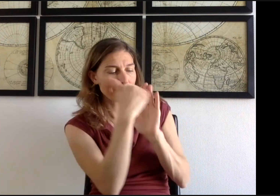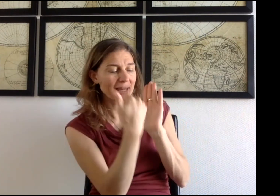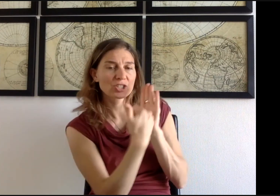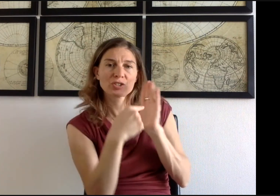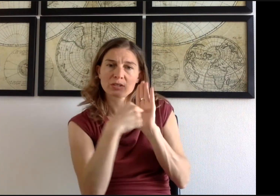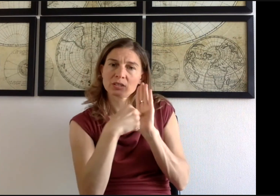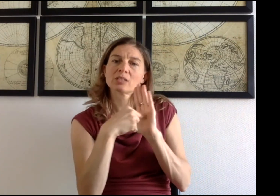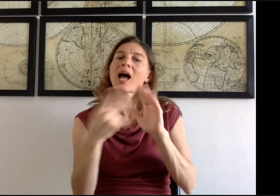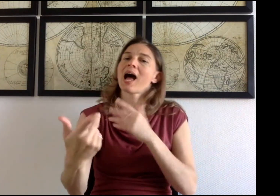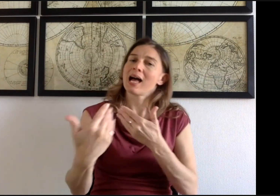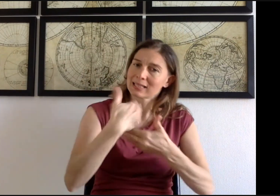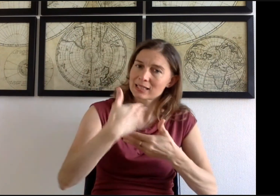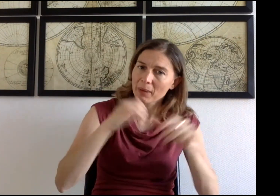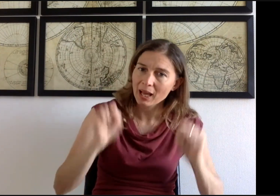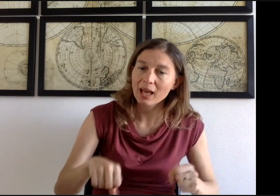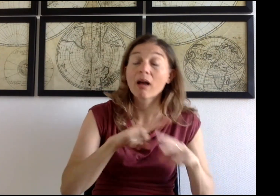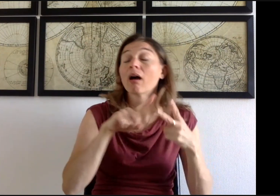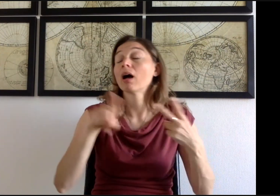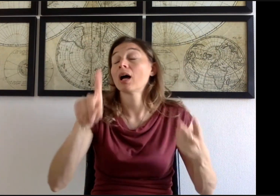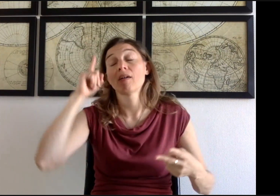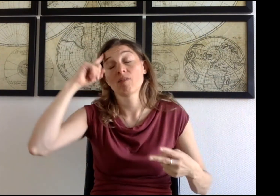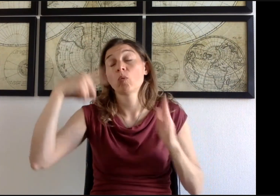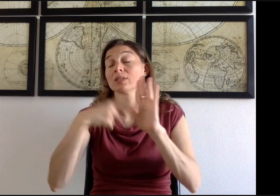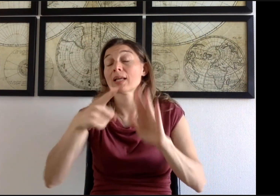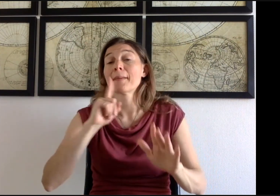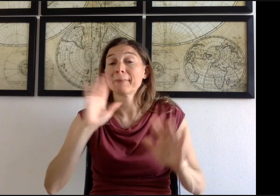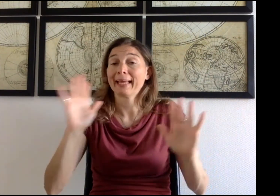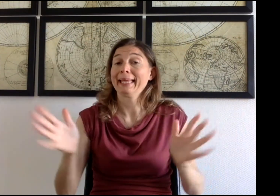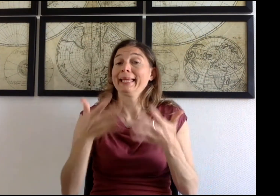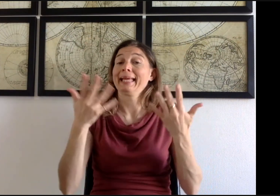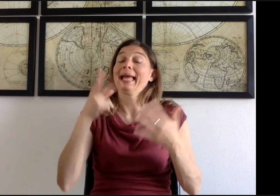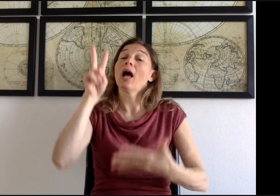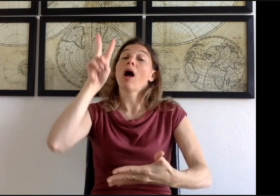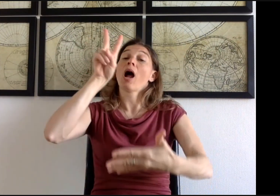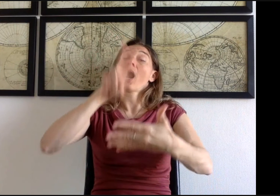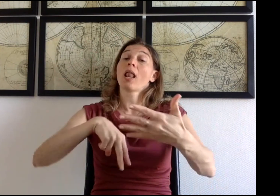easy-reading for persons with intellectual disability